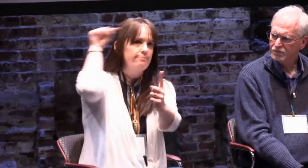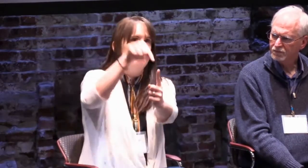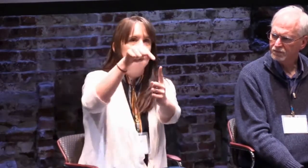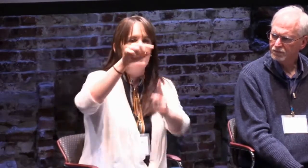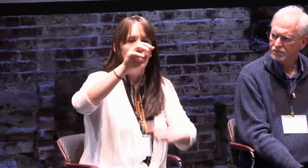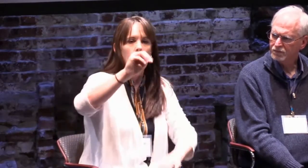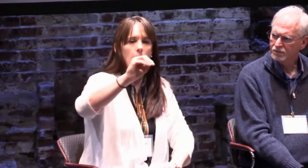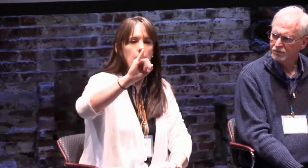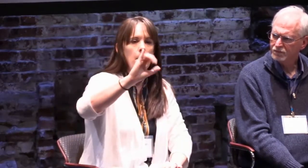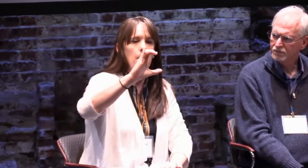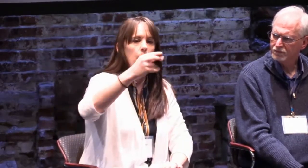a great, great person.